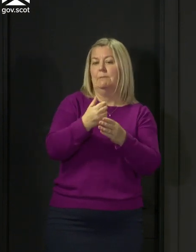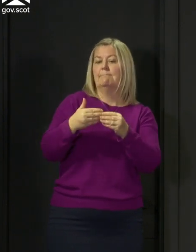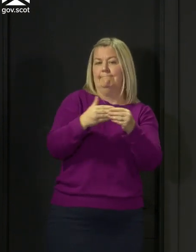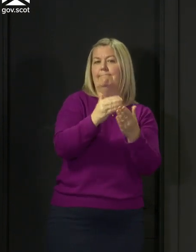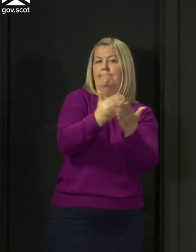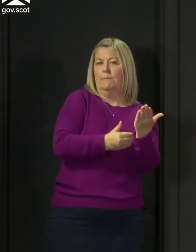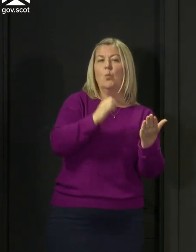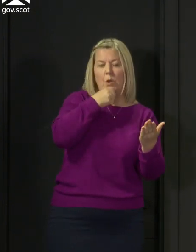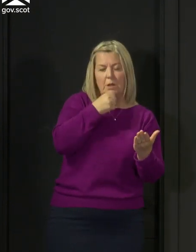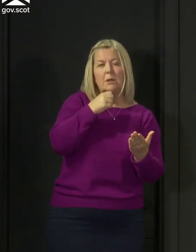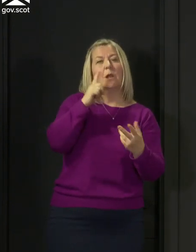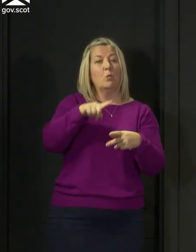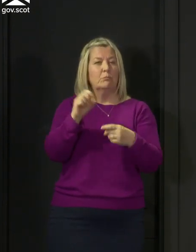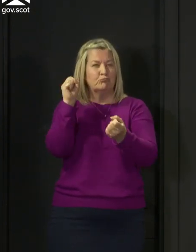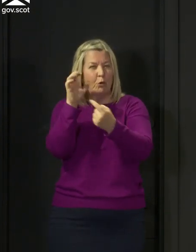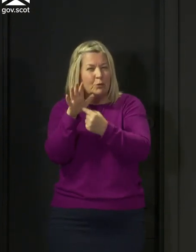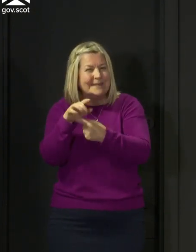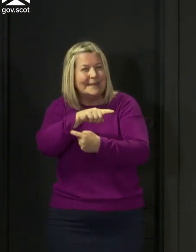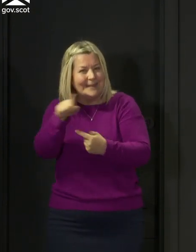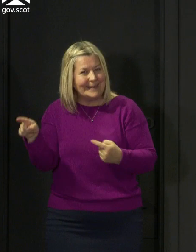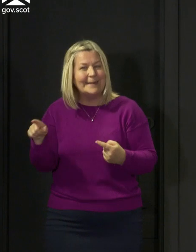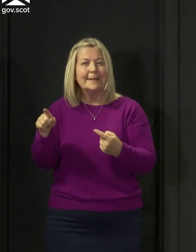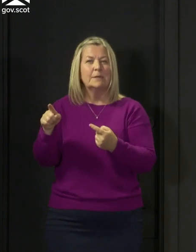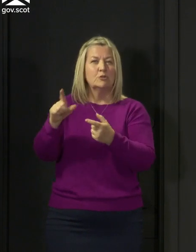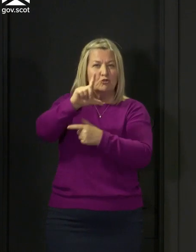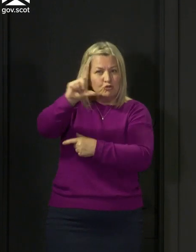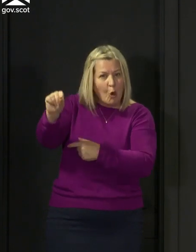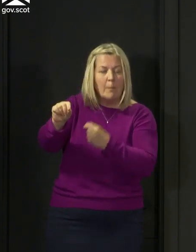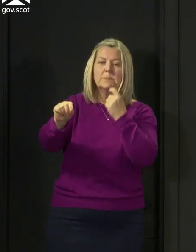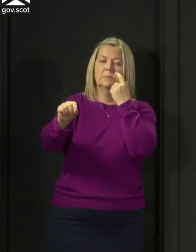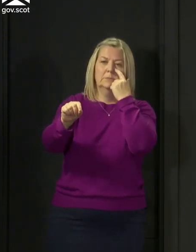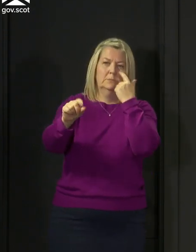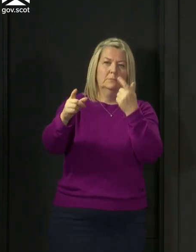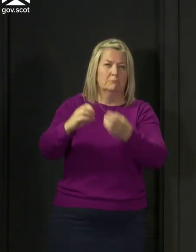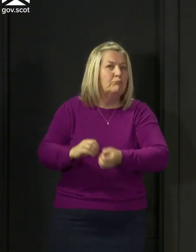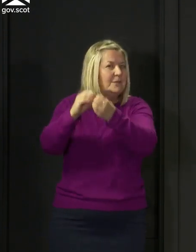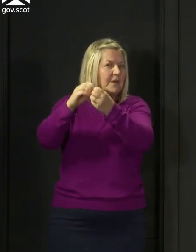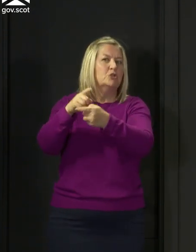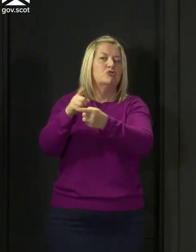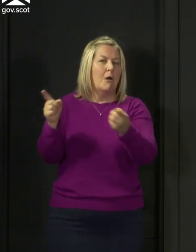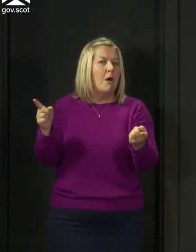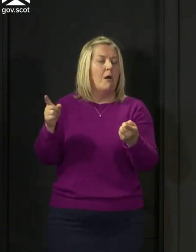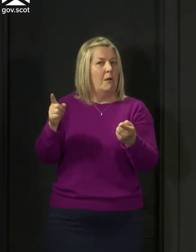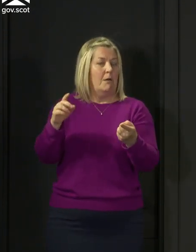manufacturing and retail, that work is under way, and certainly I know that in the construction